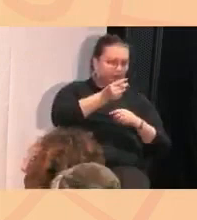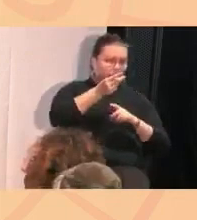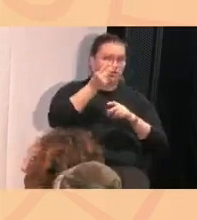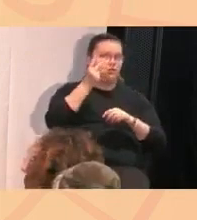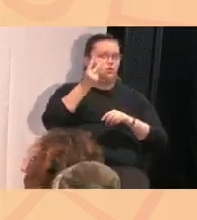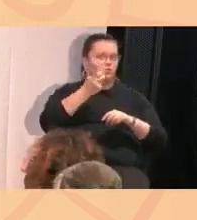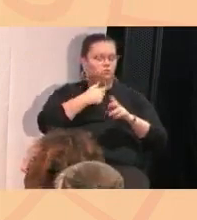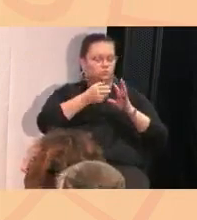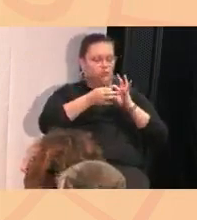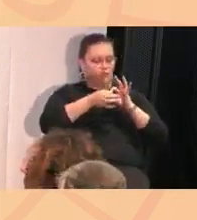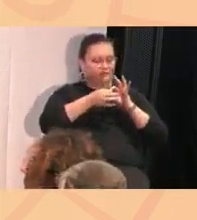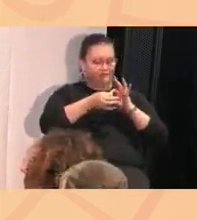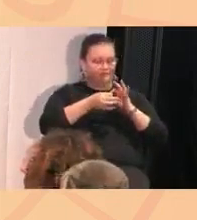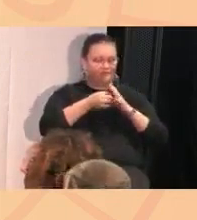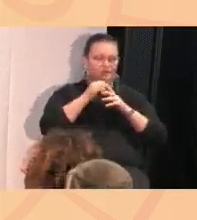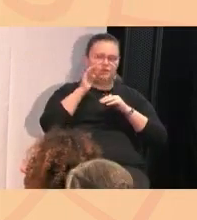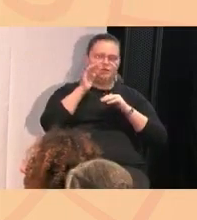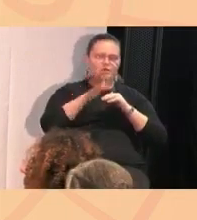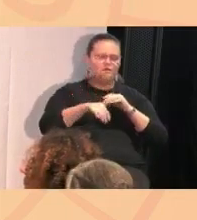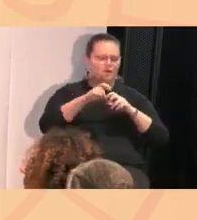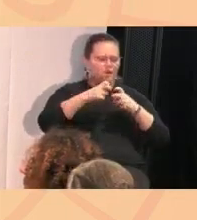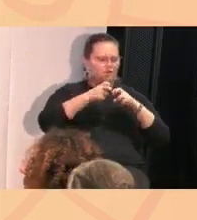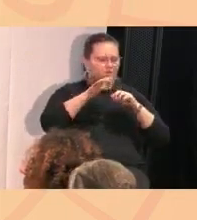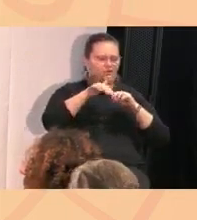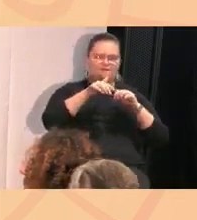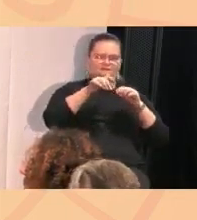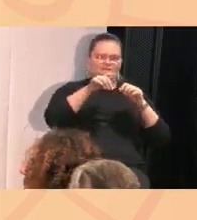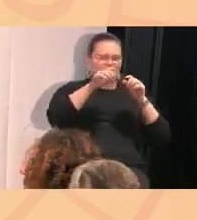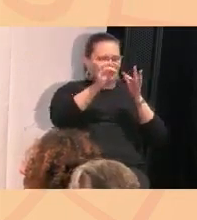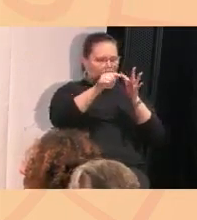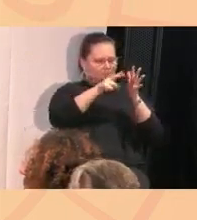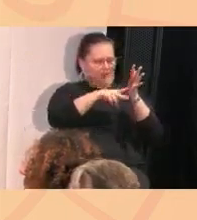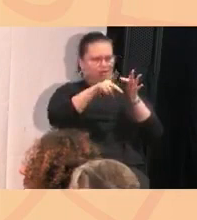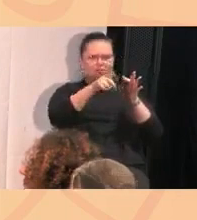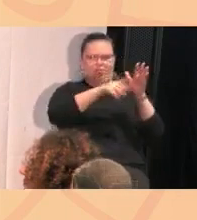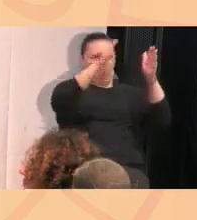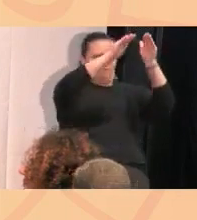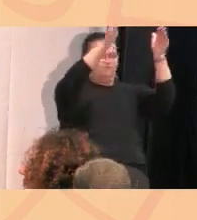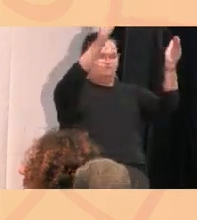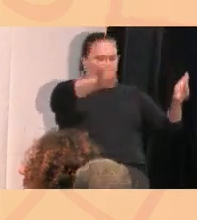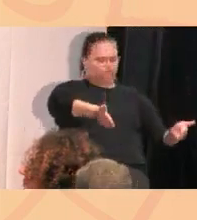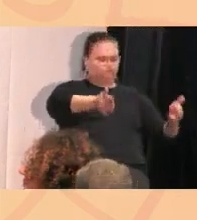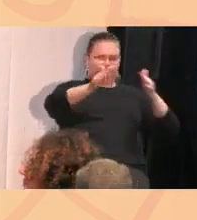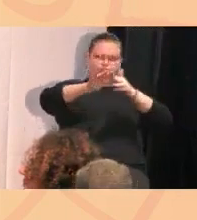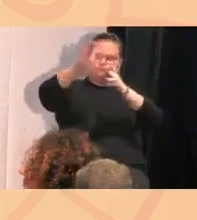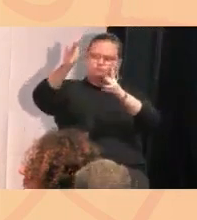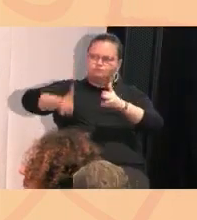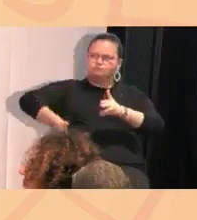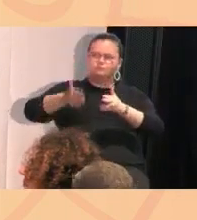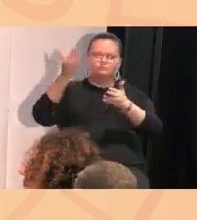a dream since about 2010 when through conversations with particularly